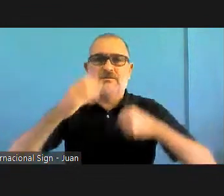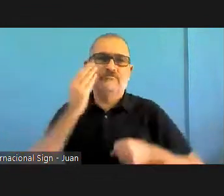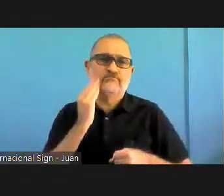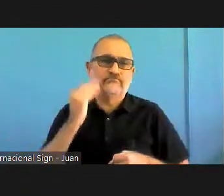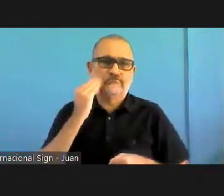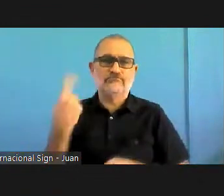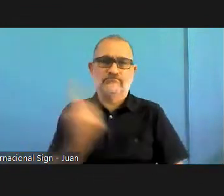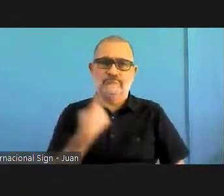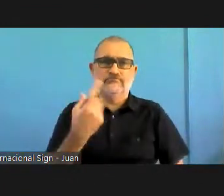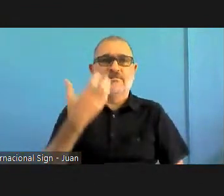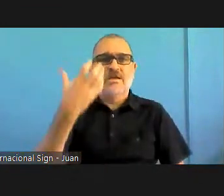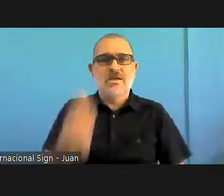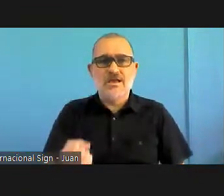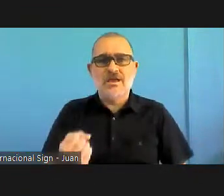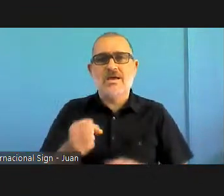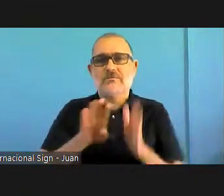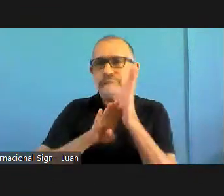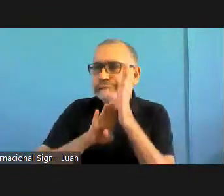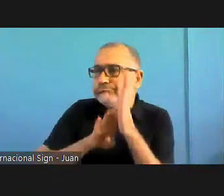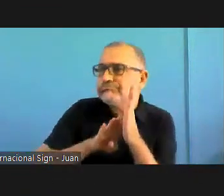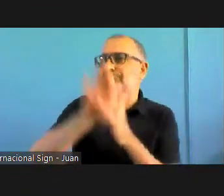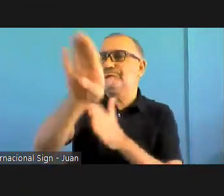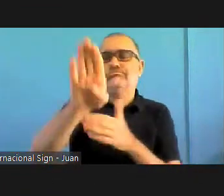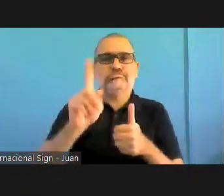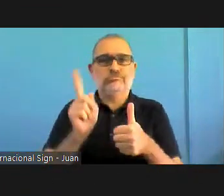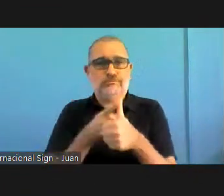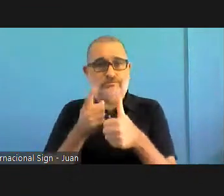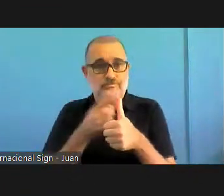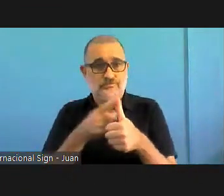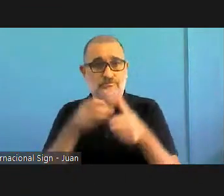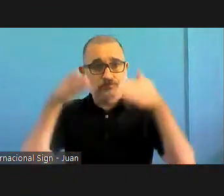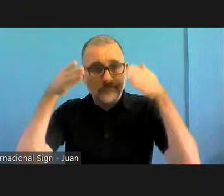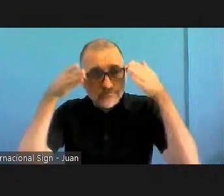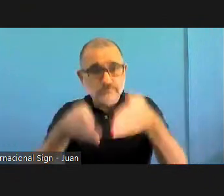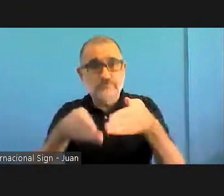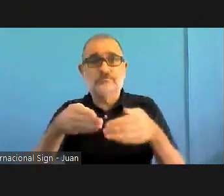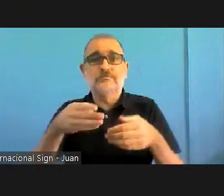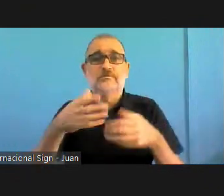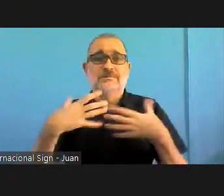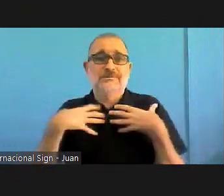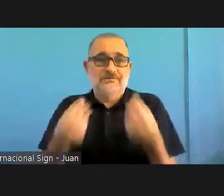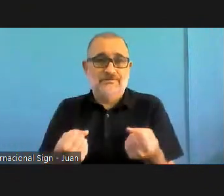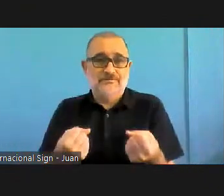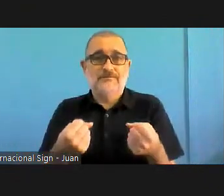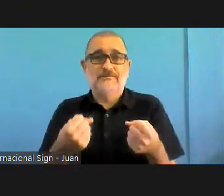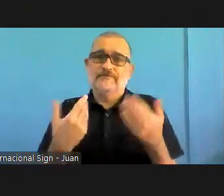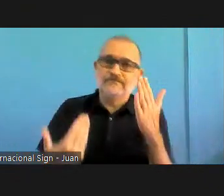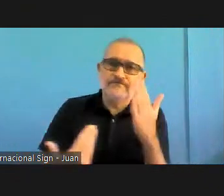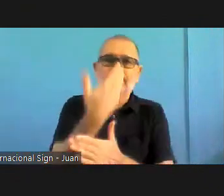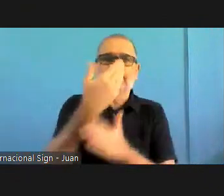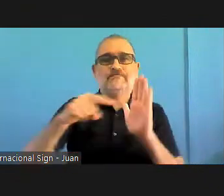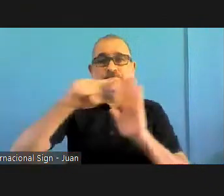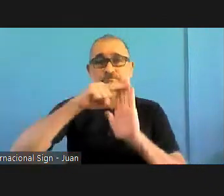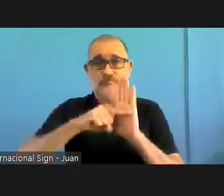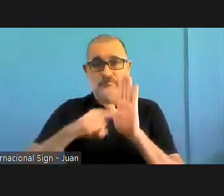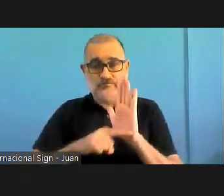Which gives a focus on how to improve the health care systems delivery at the community level.